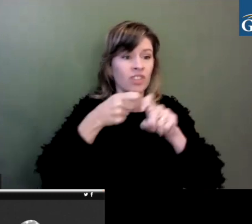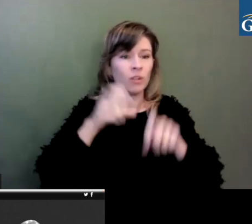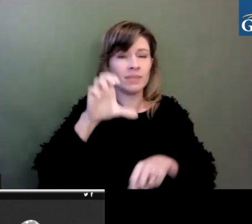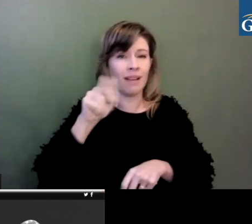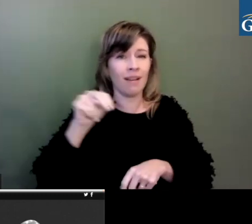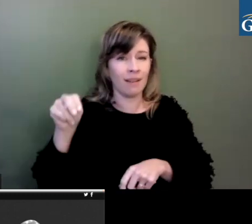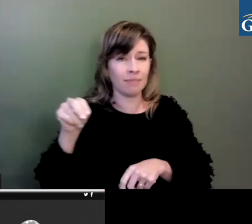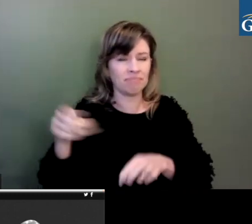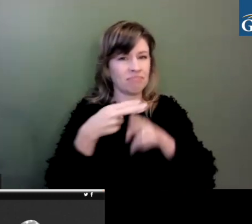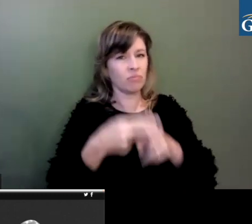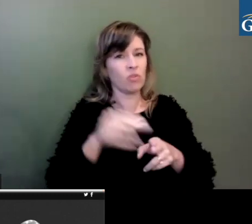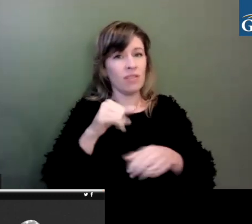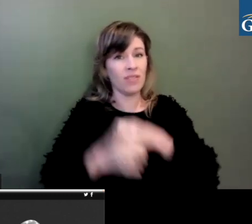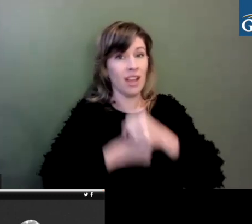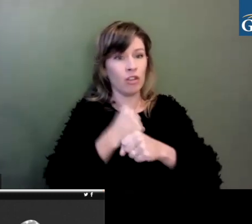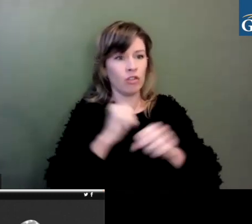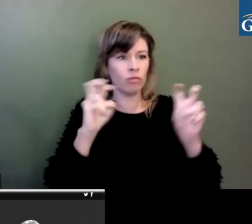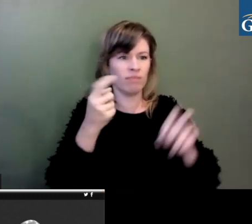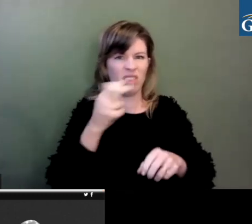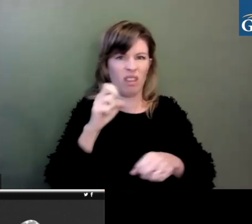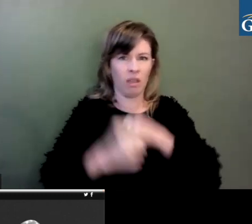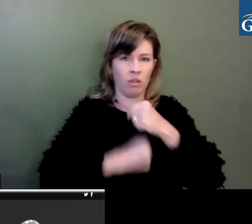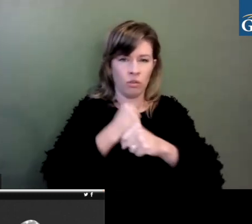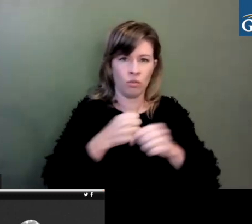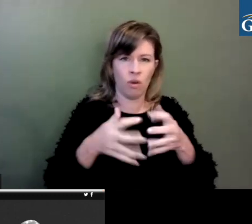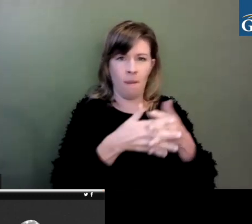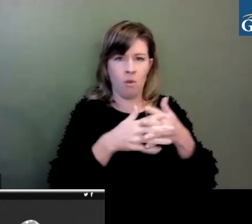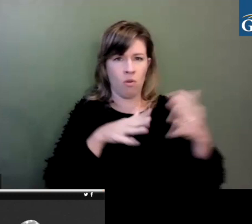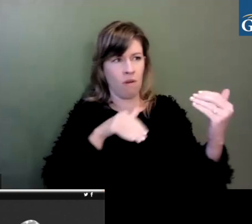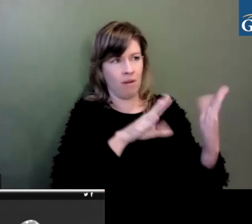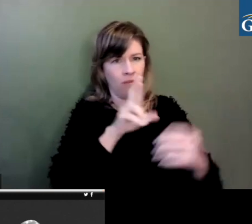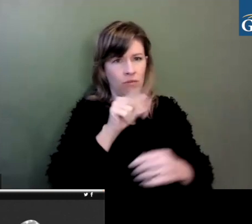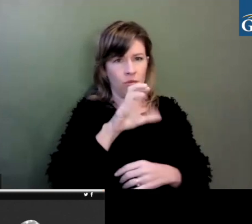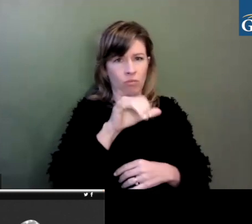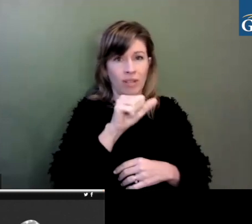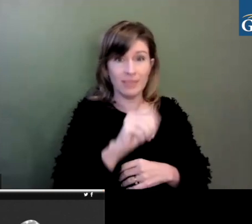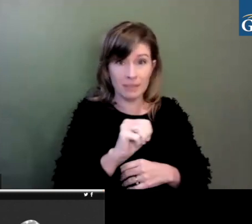America confronted racism." As the deadly COVID-19 pandemic